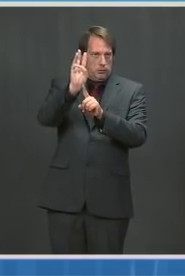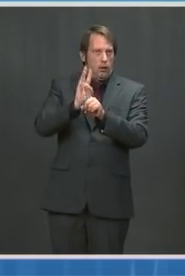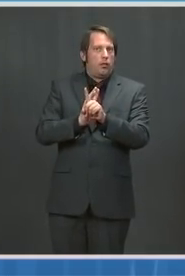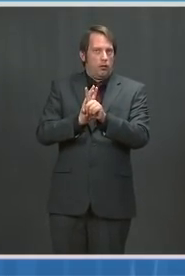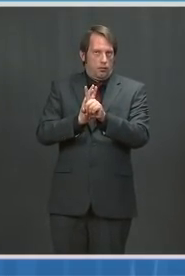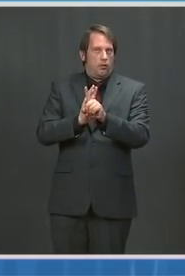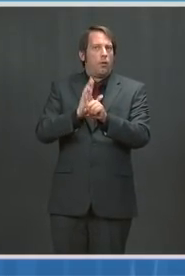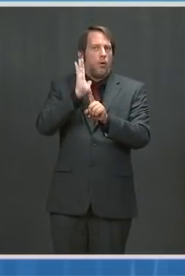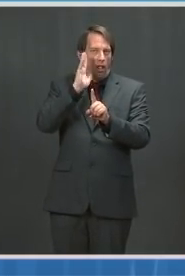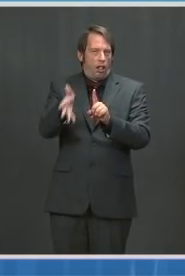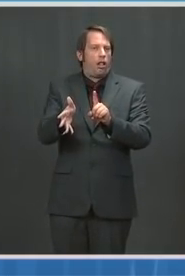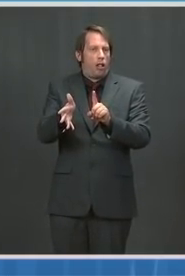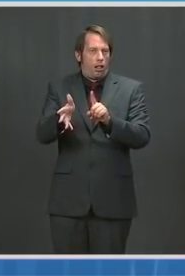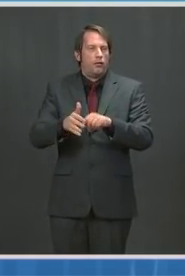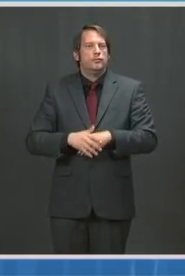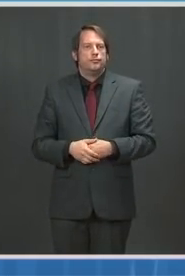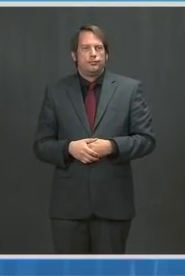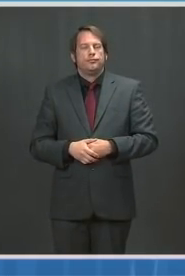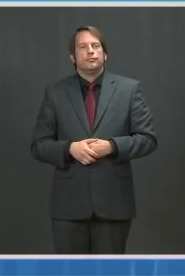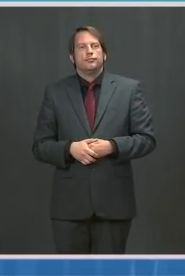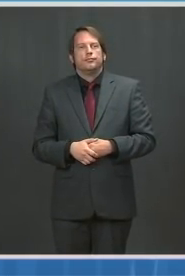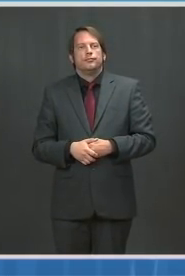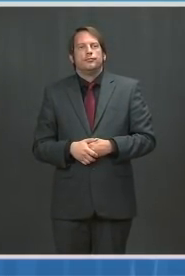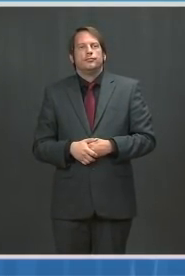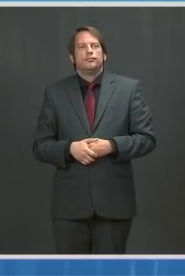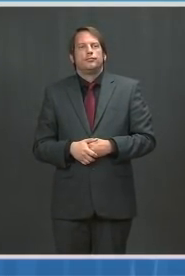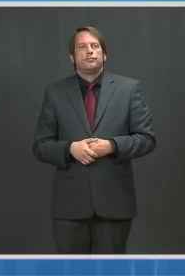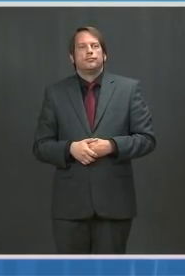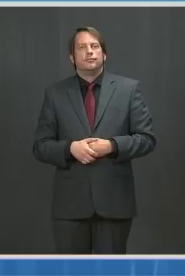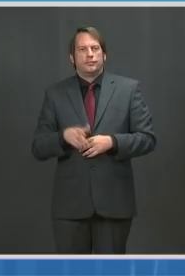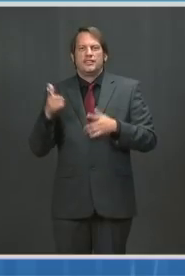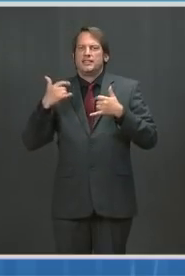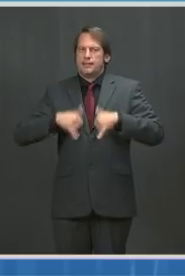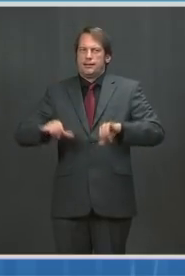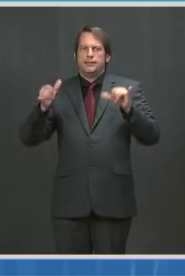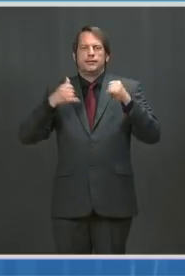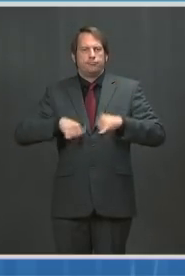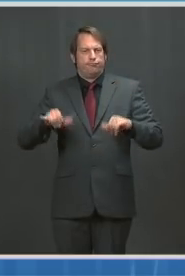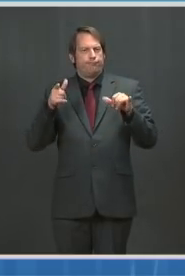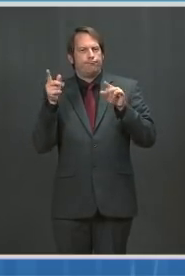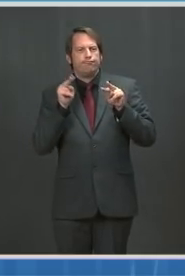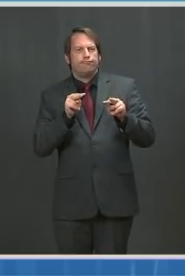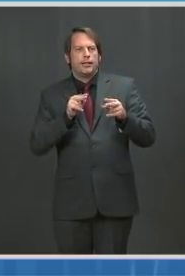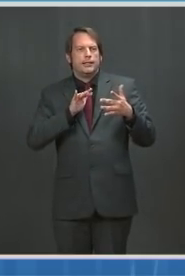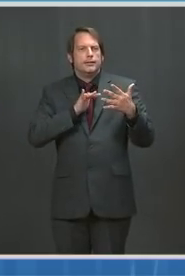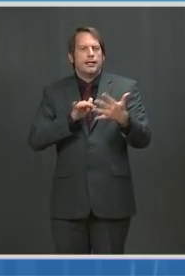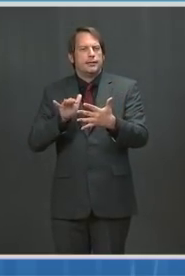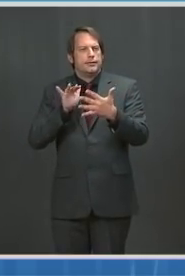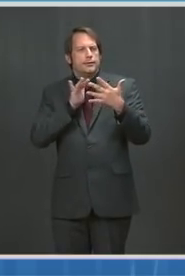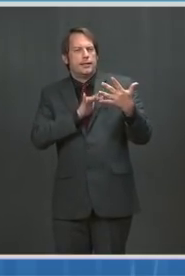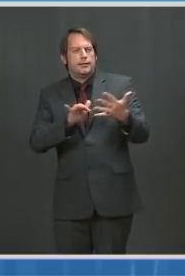In that regard, ongoing studies are monitoring these immune responses beyond six months,